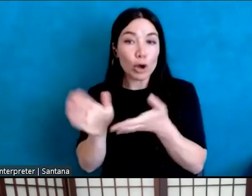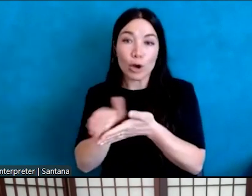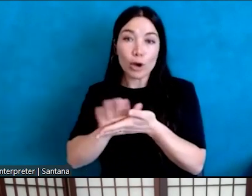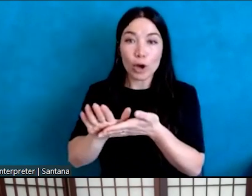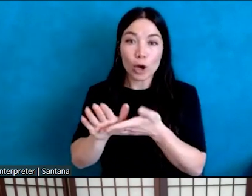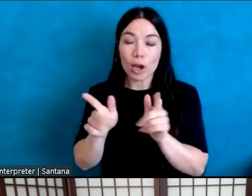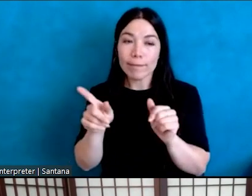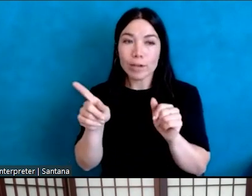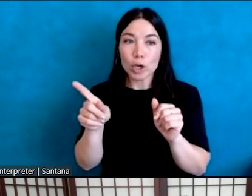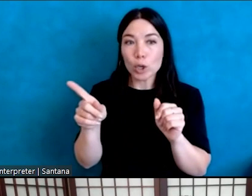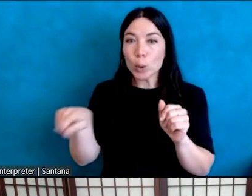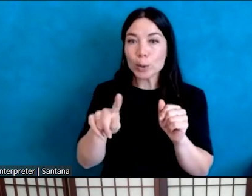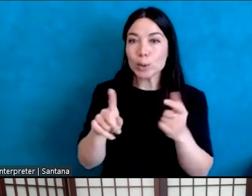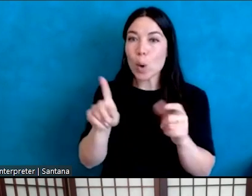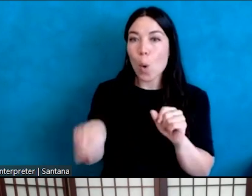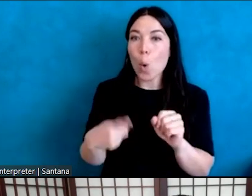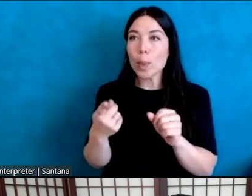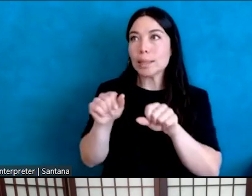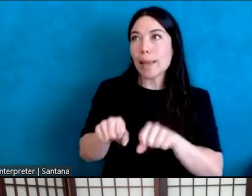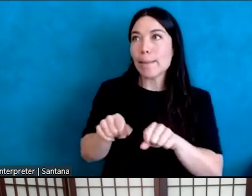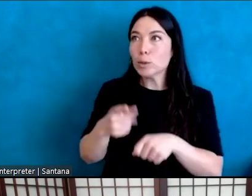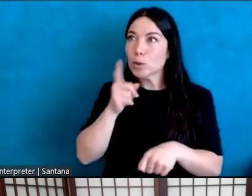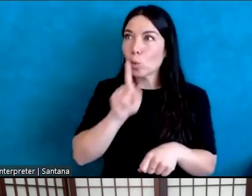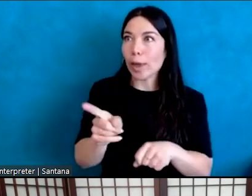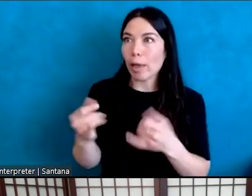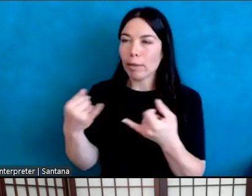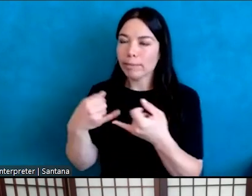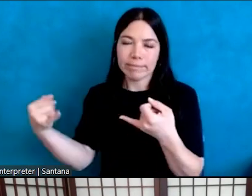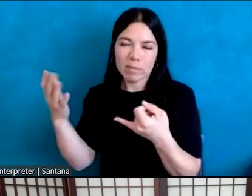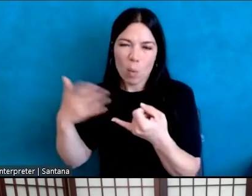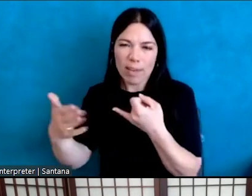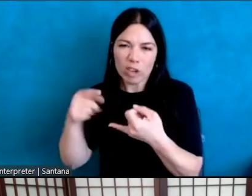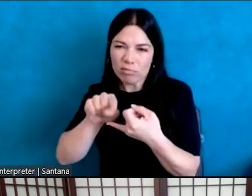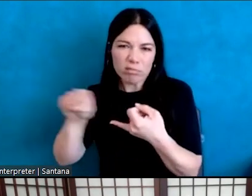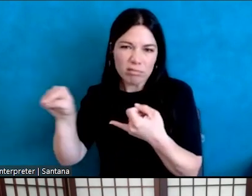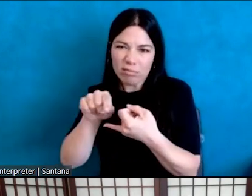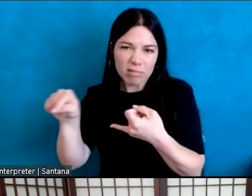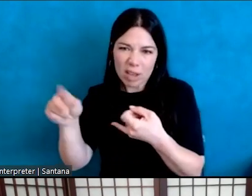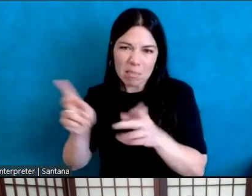Miami, for example, or do "blank" in an "authentic", again in quotation marks, way.